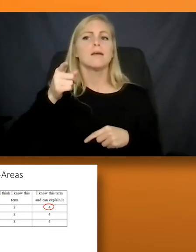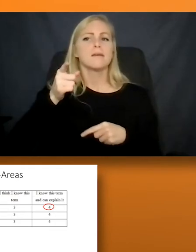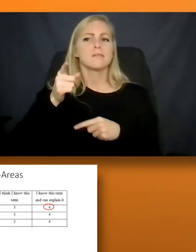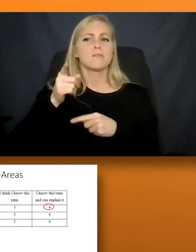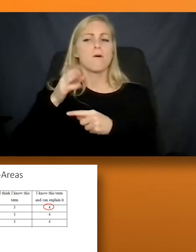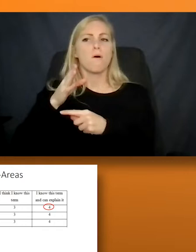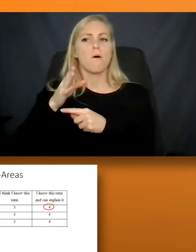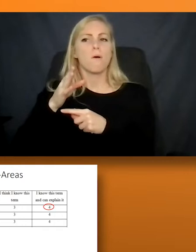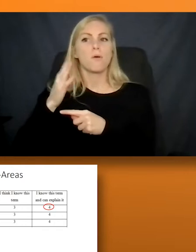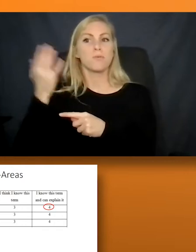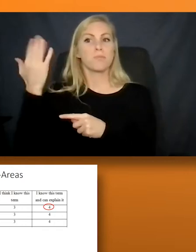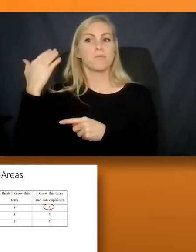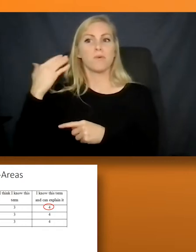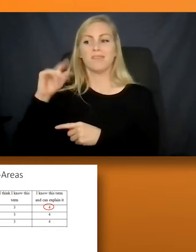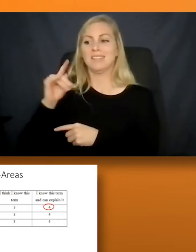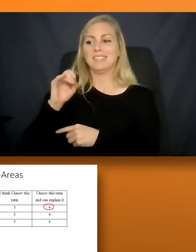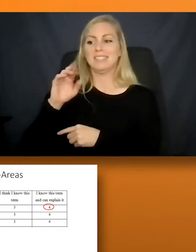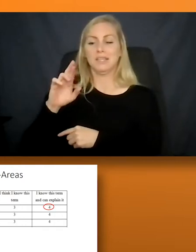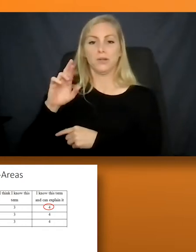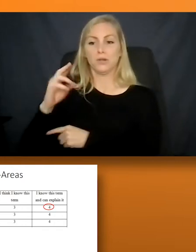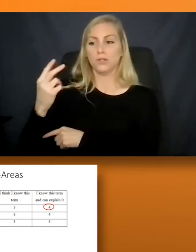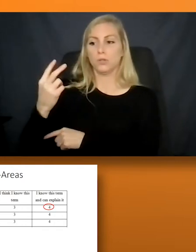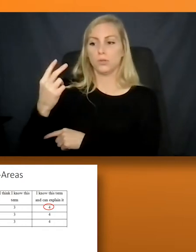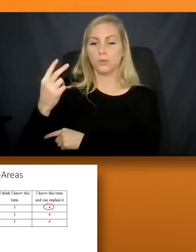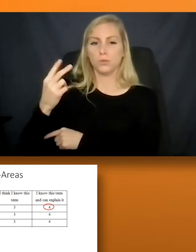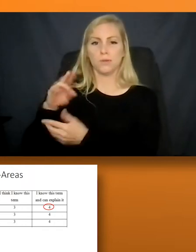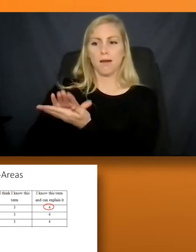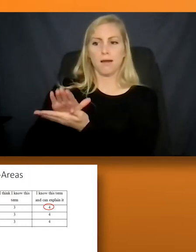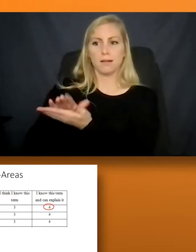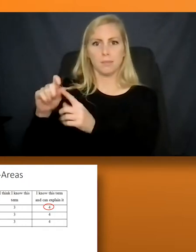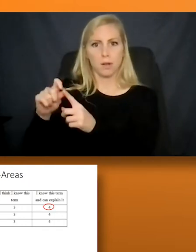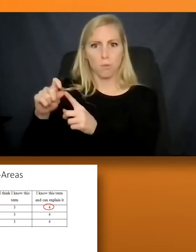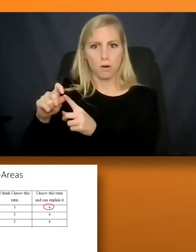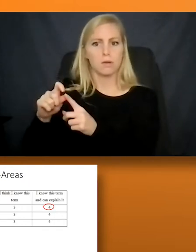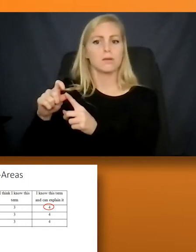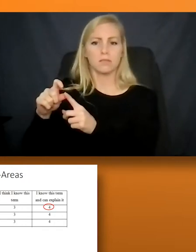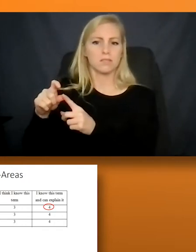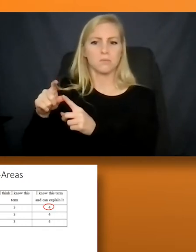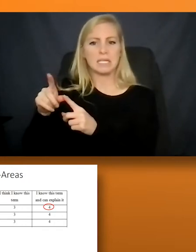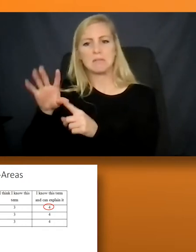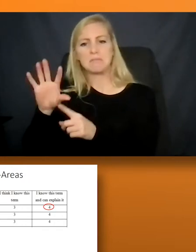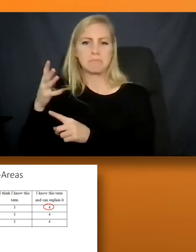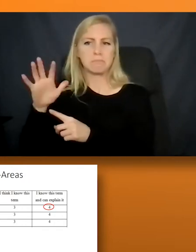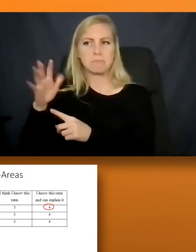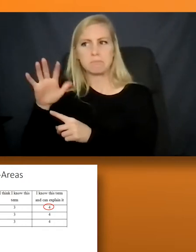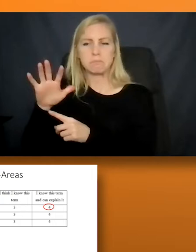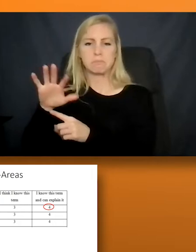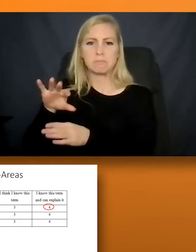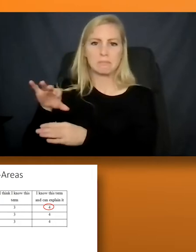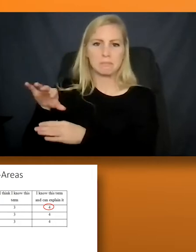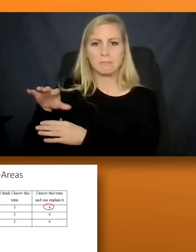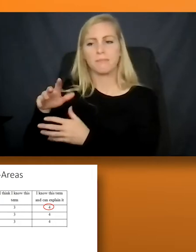we've stopped working so much in those tier two words, so the academic words that we see in every field,